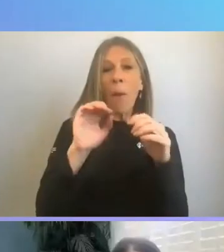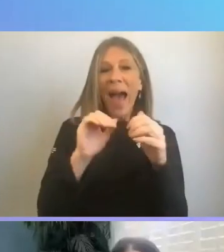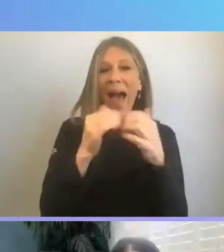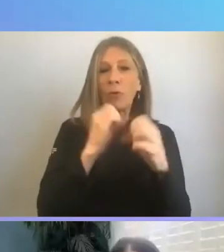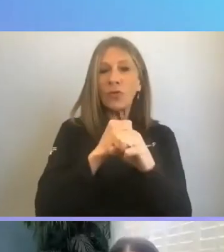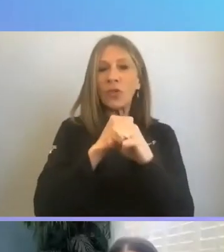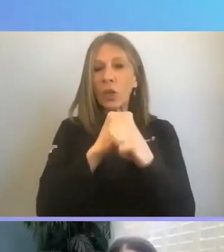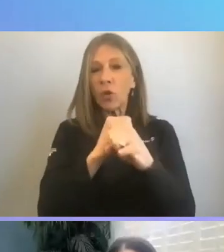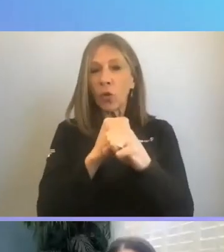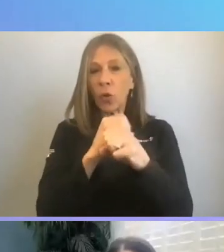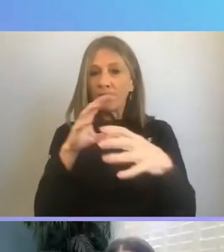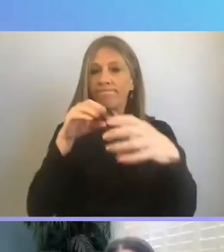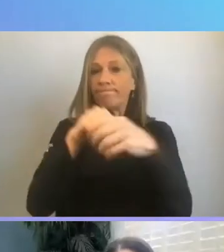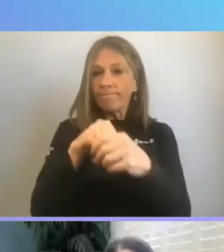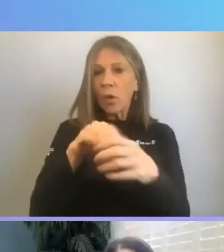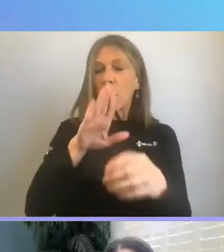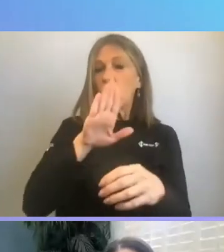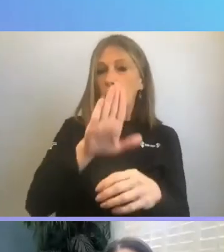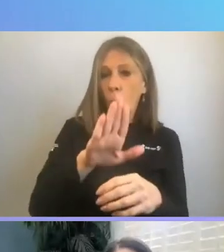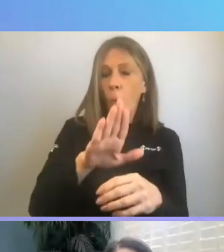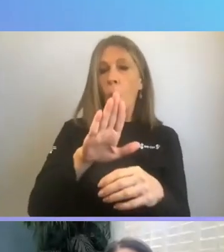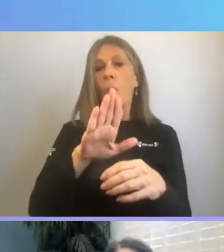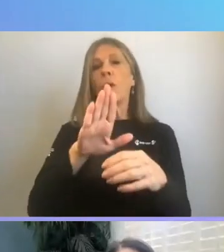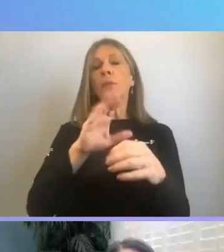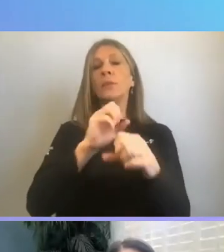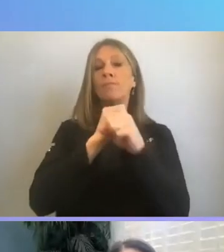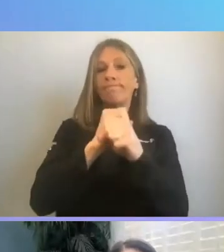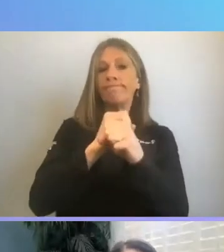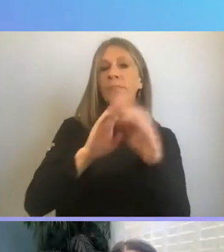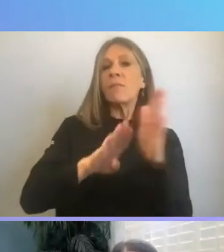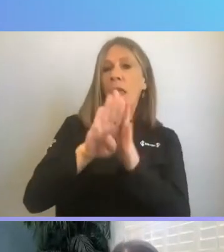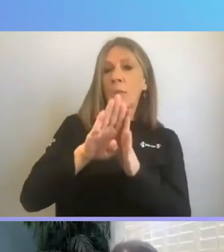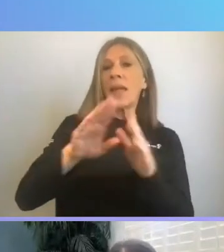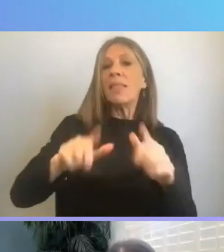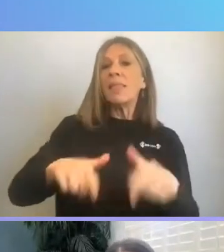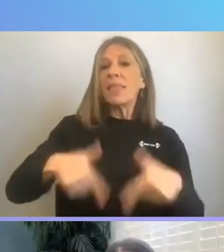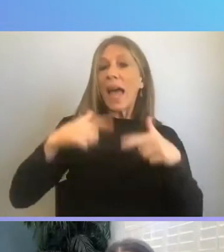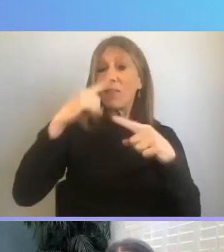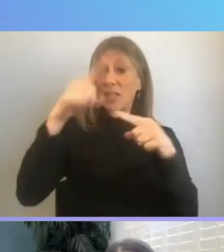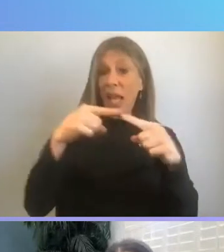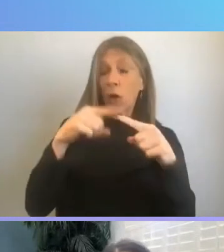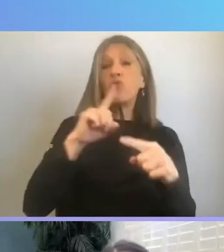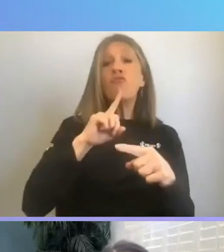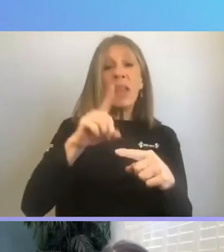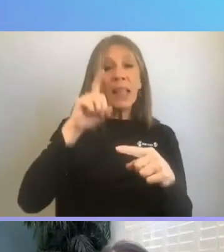software development life cycle, you've got got to really make it